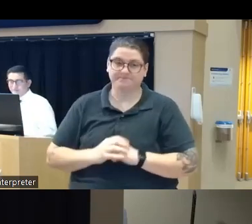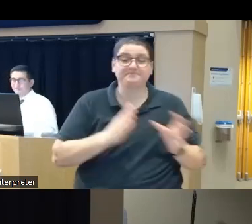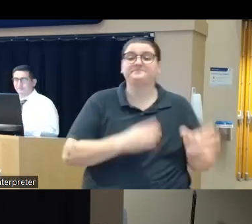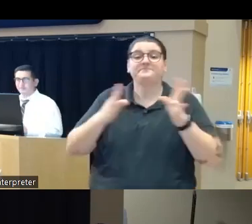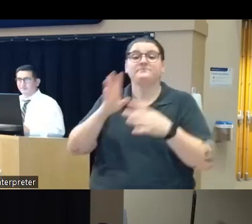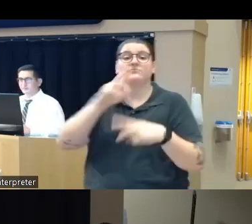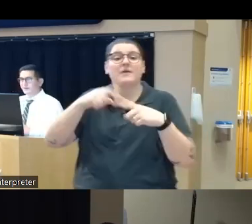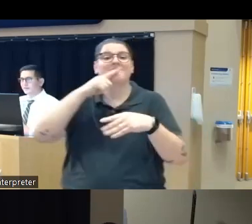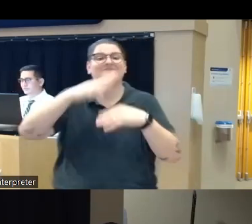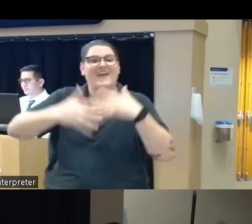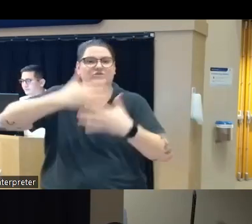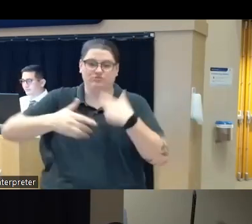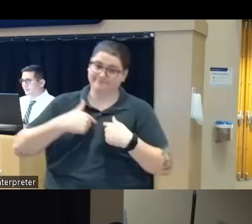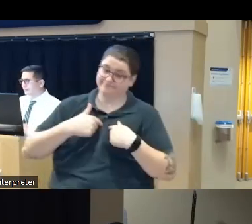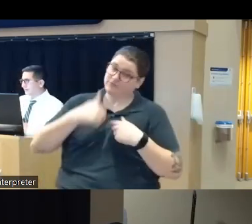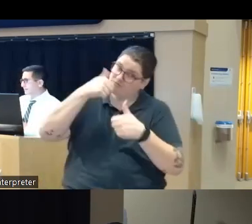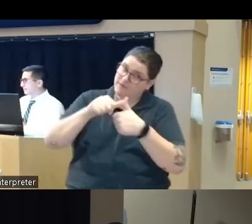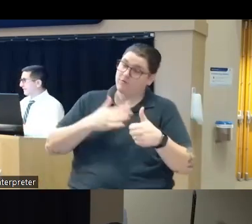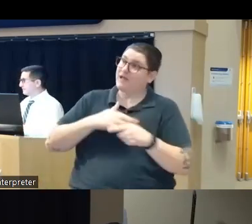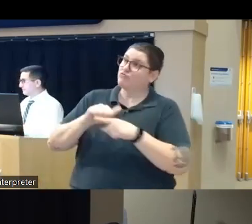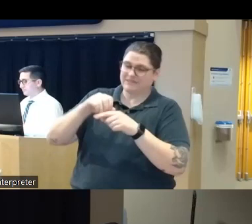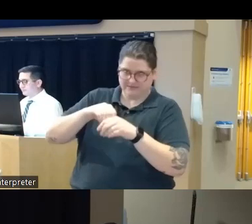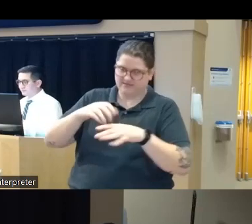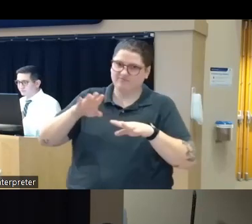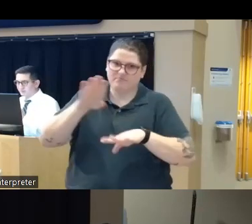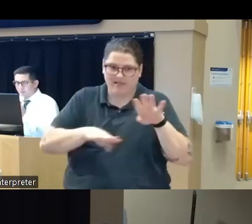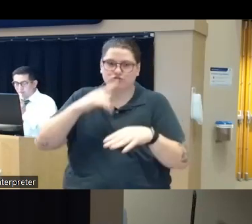so as I mentioned I'm a vascular biologist by training I think the blood vessels are